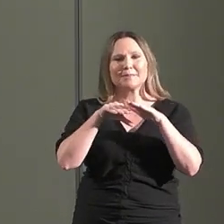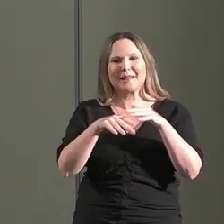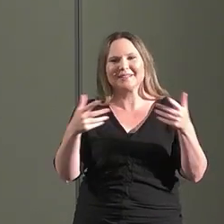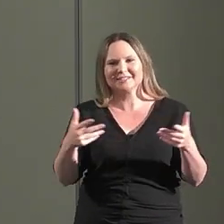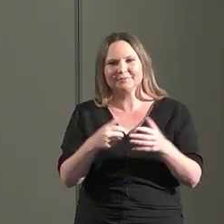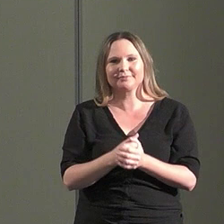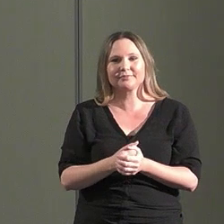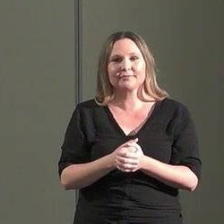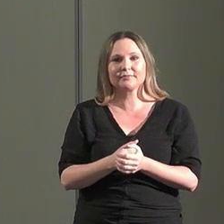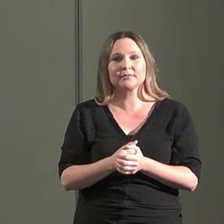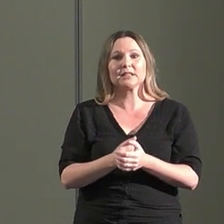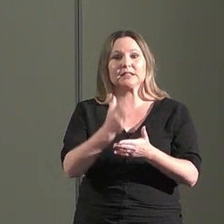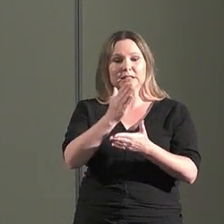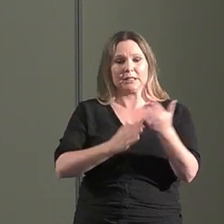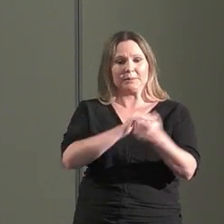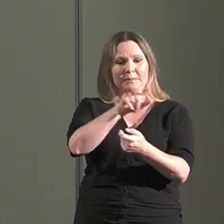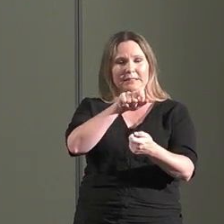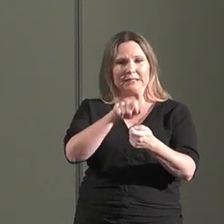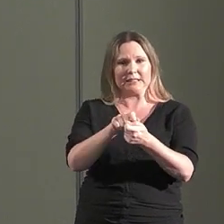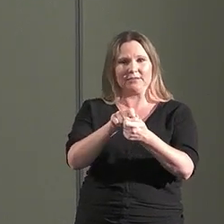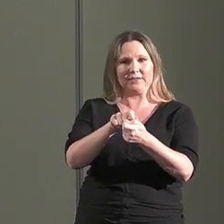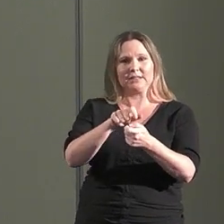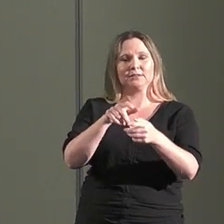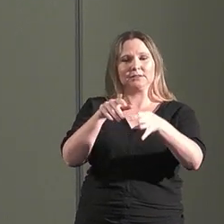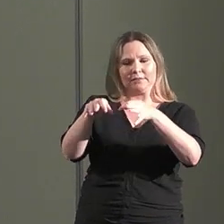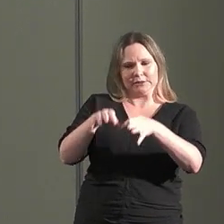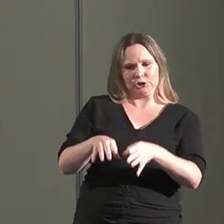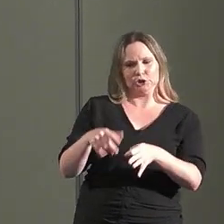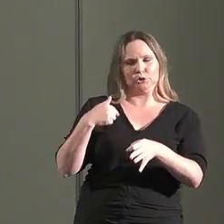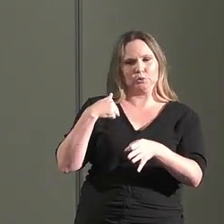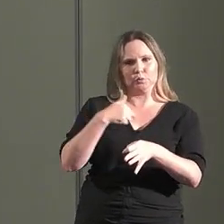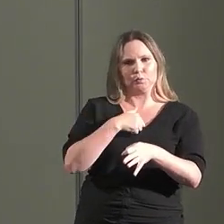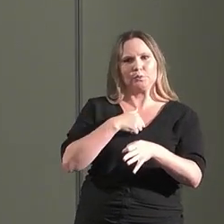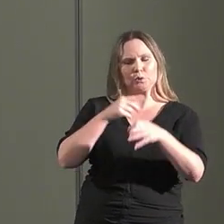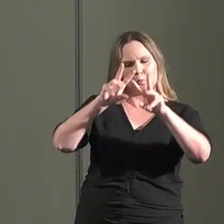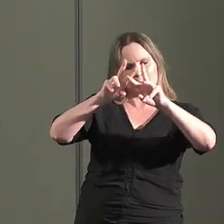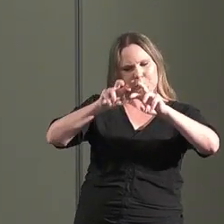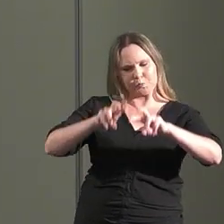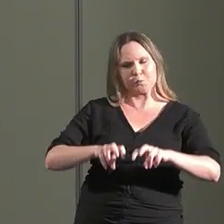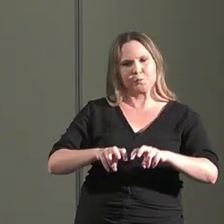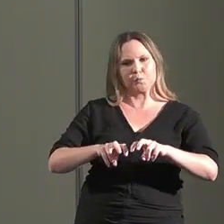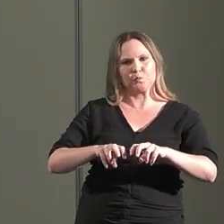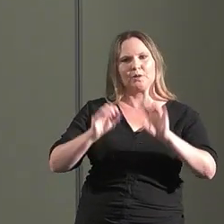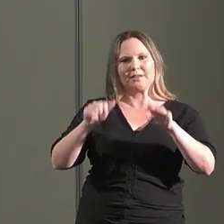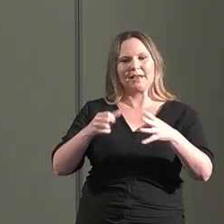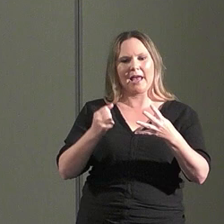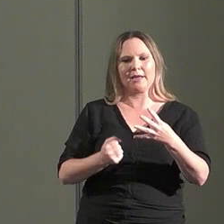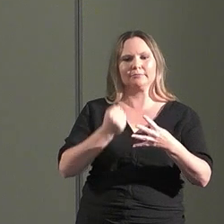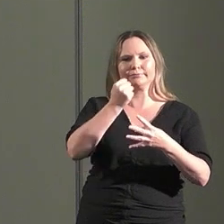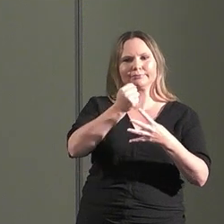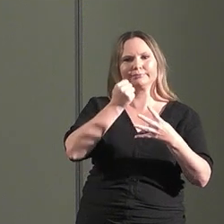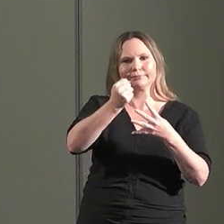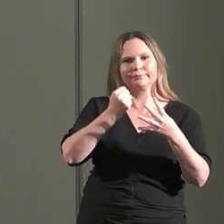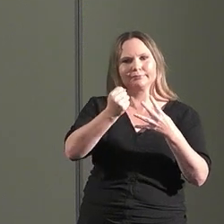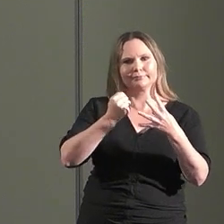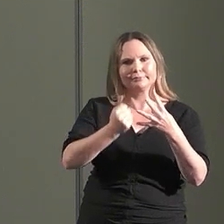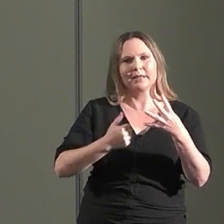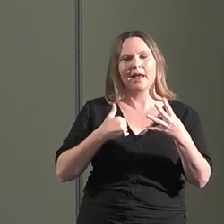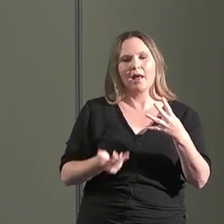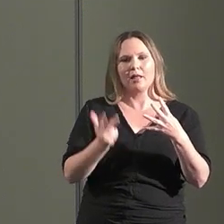We had specific definitions to categorize these. We had three people going through and doing the categorization.